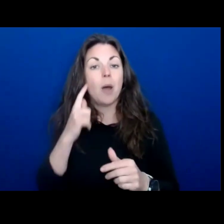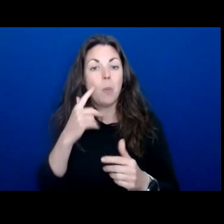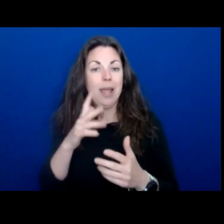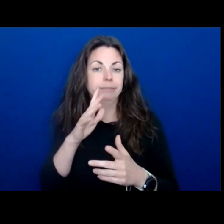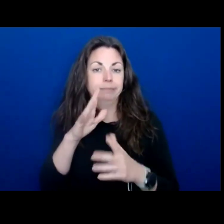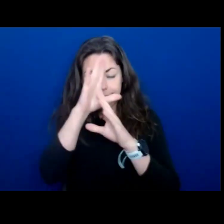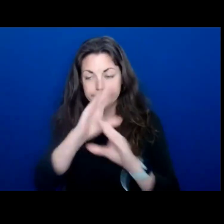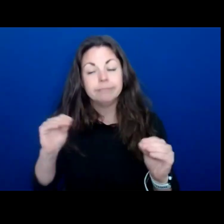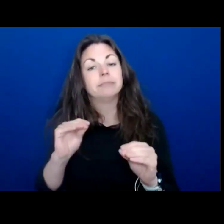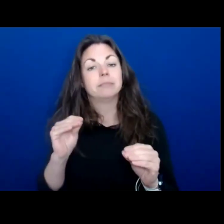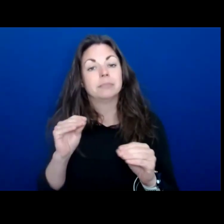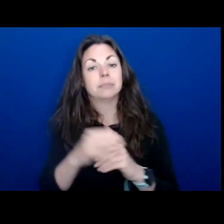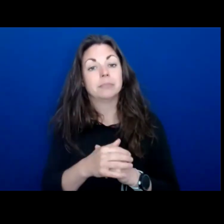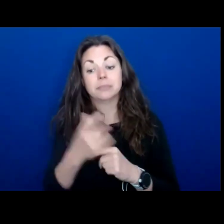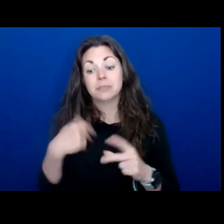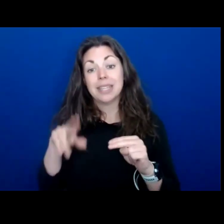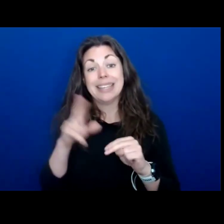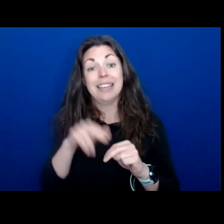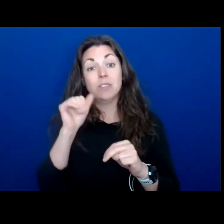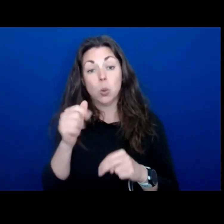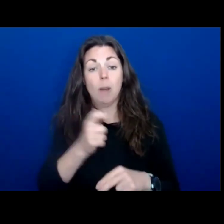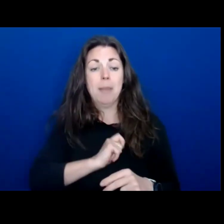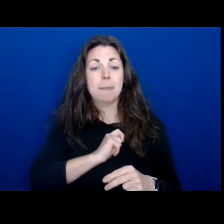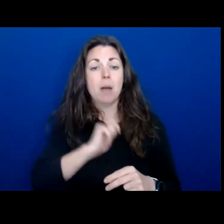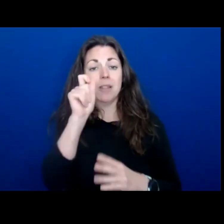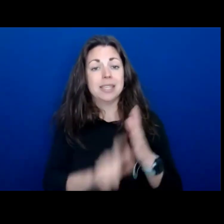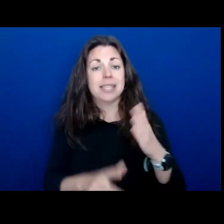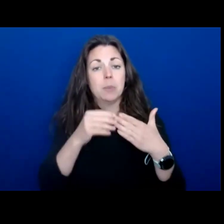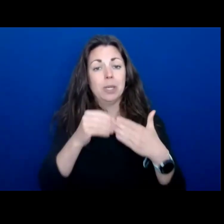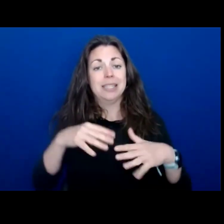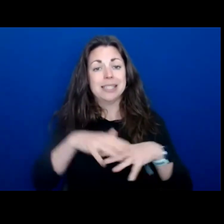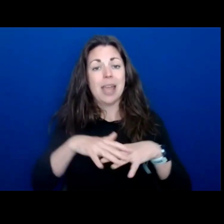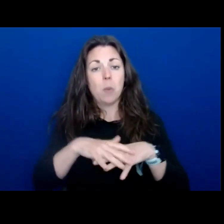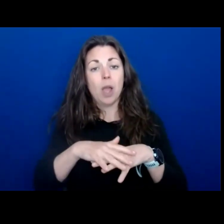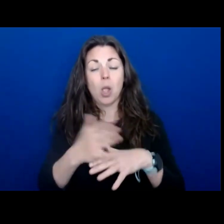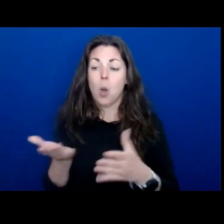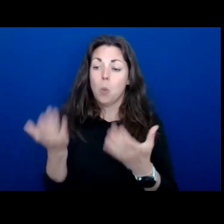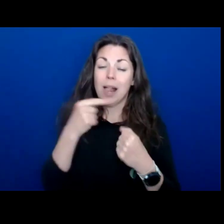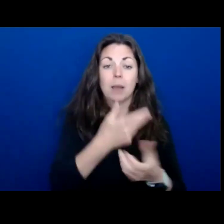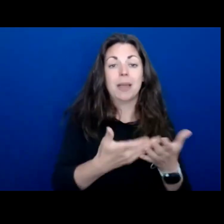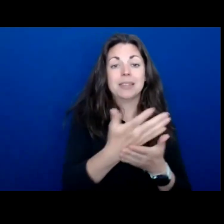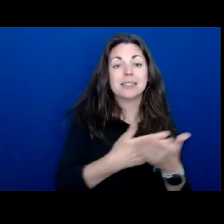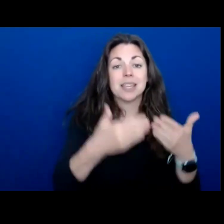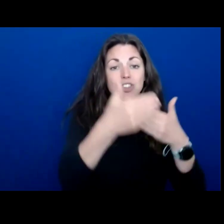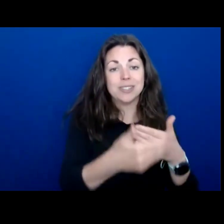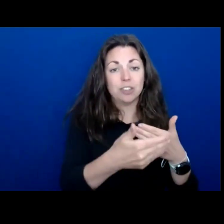If you're in the Disabled Leaders Network, you can come over to our discussion session where you should have the link